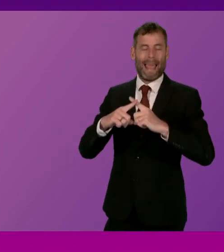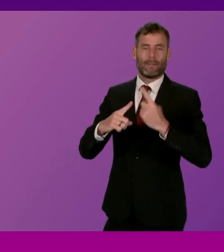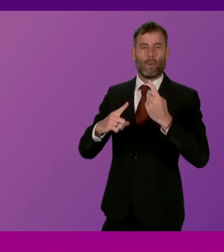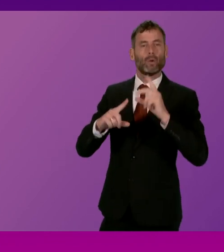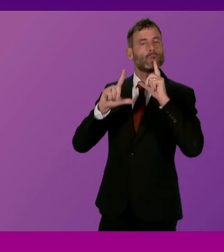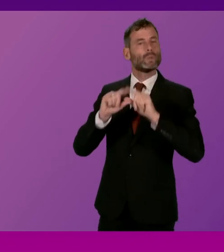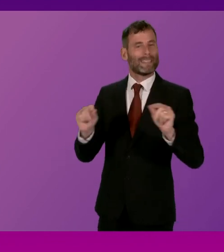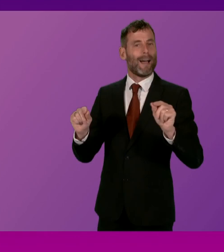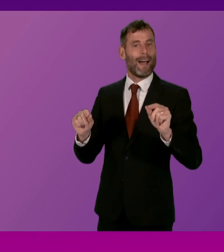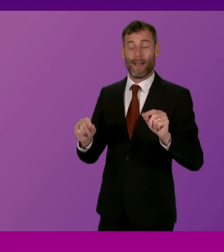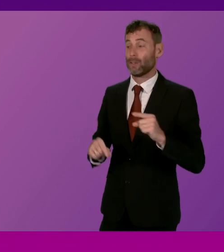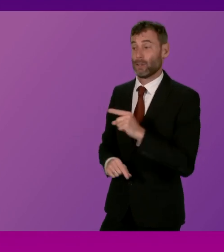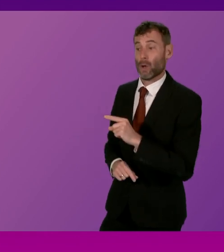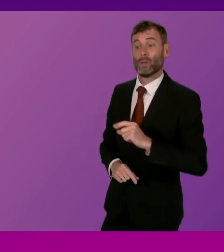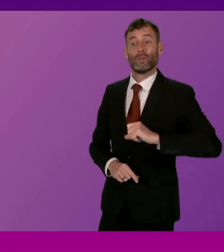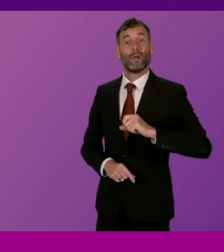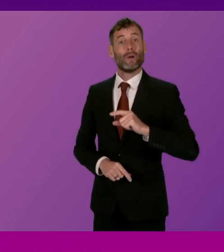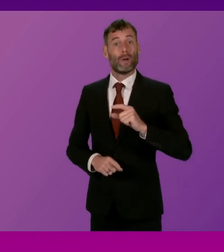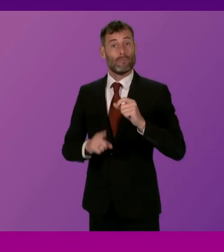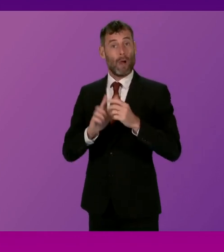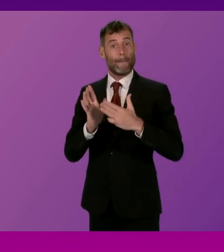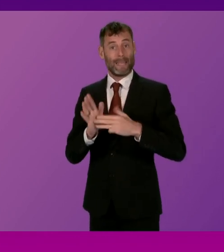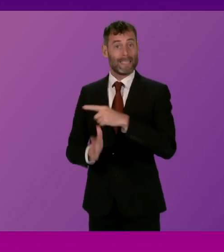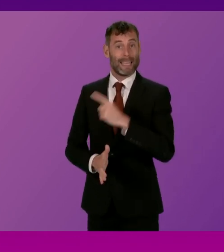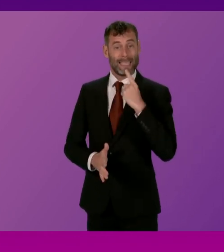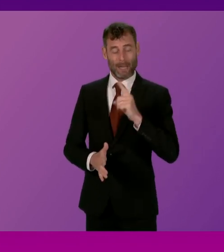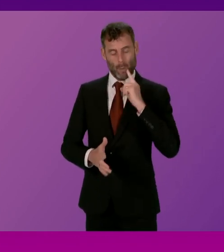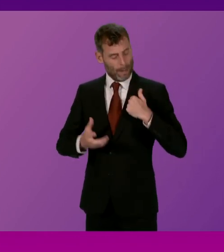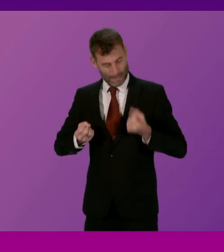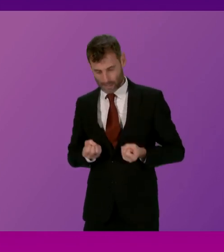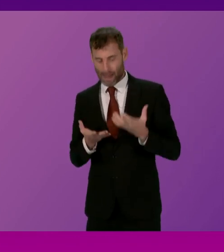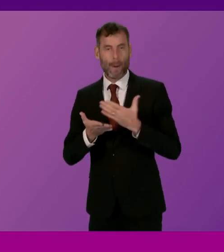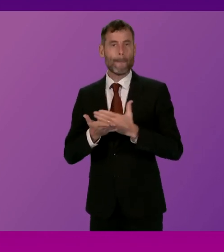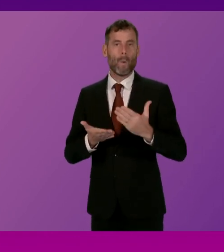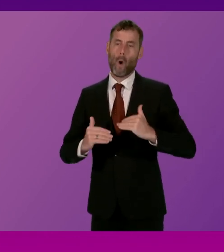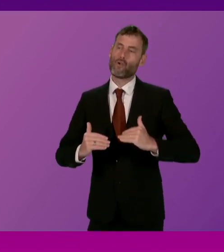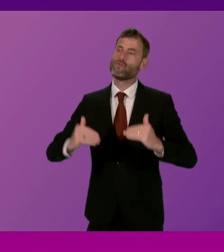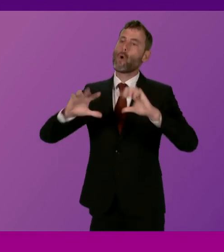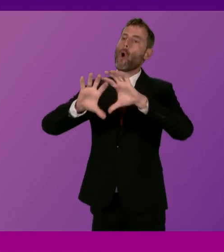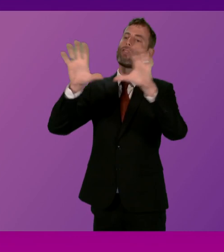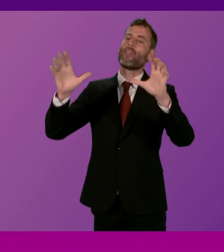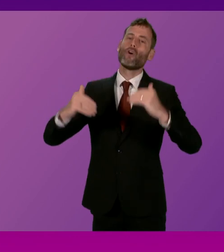put up a map and said that he will be investing in the north. That map excluded Scotland almost entirely.